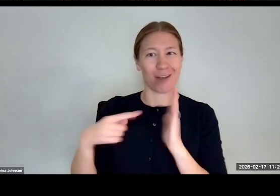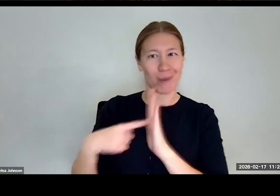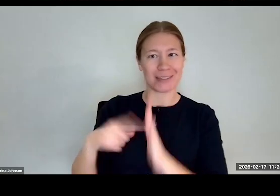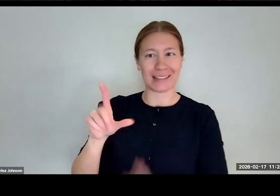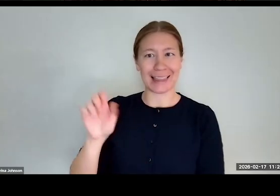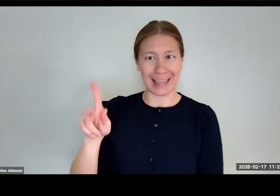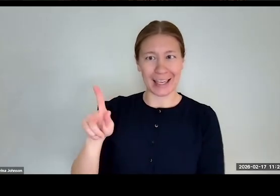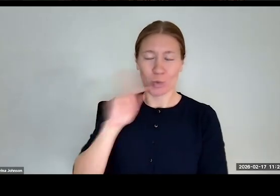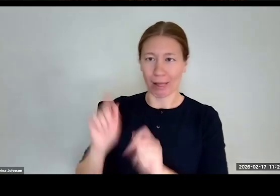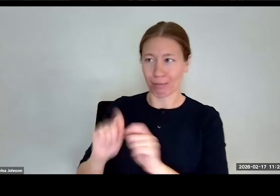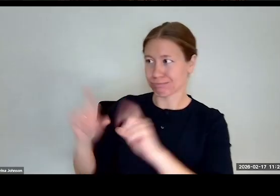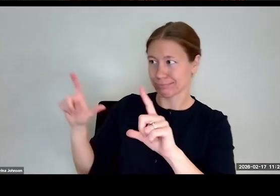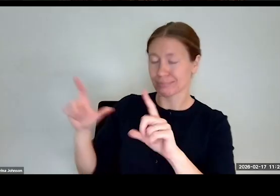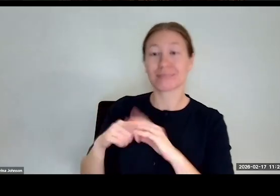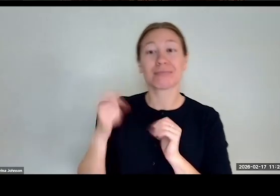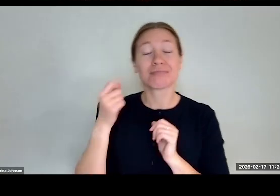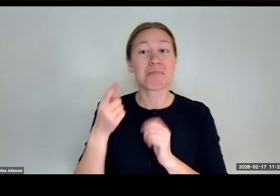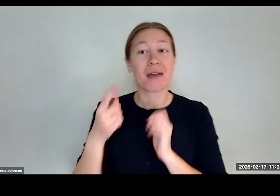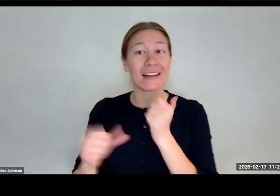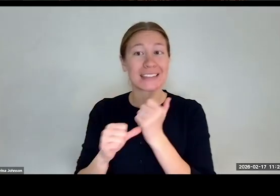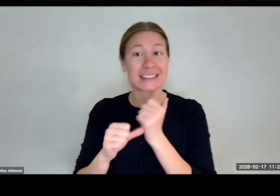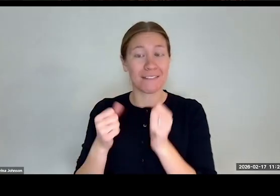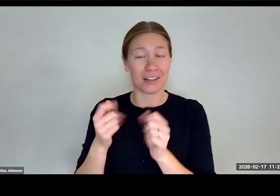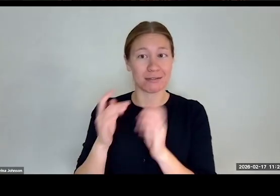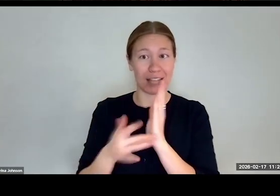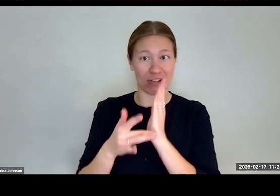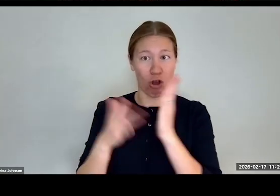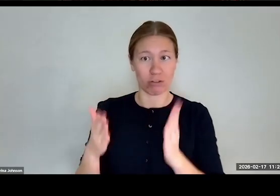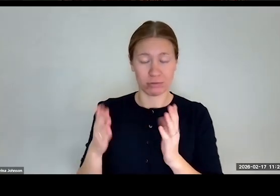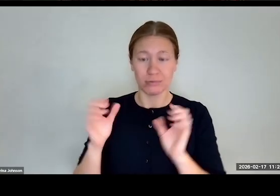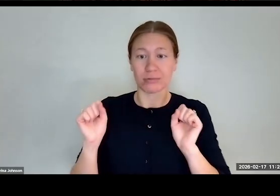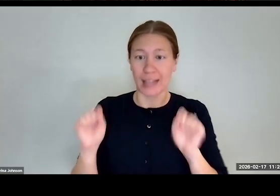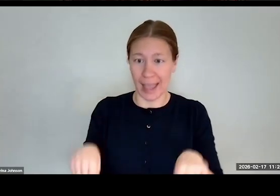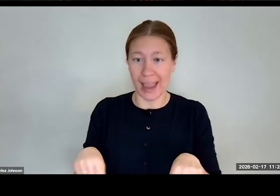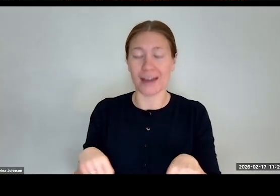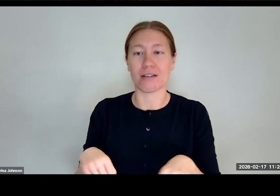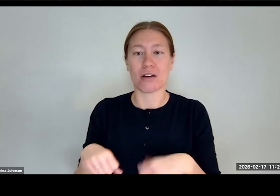by links and if they are just encountering long URLs, those get tiresome to listen to